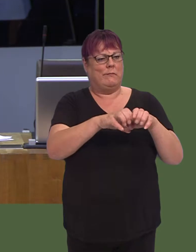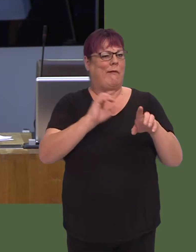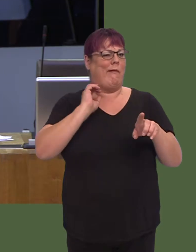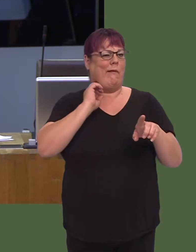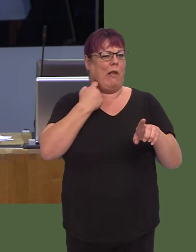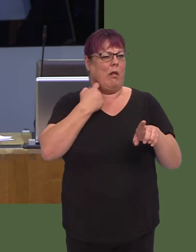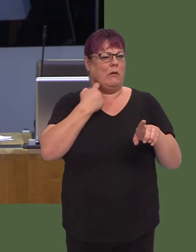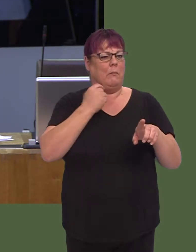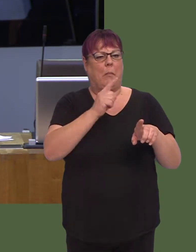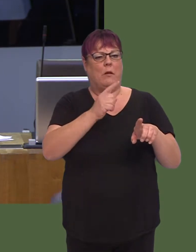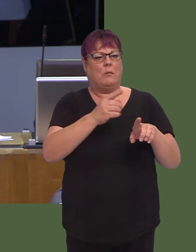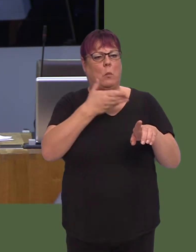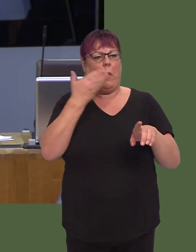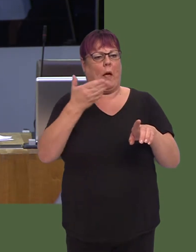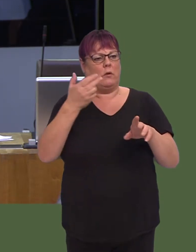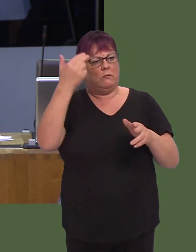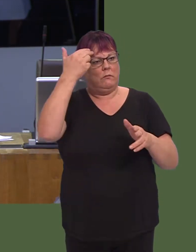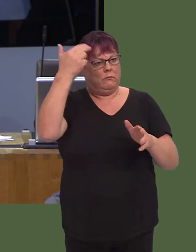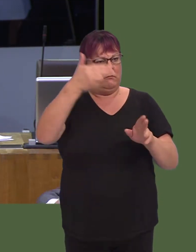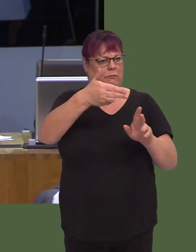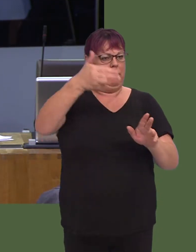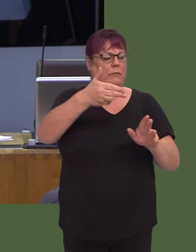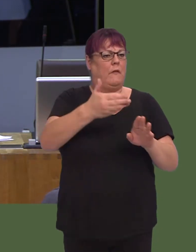before they are slaughtered, is a growth industry in the UK.